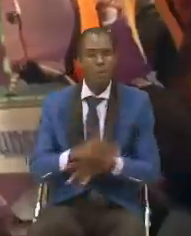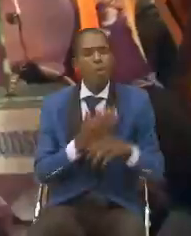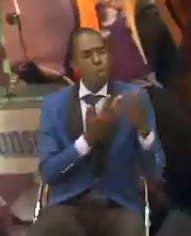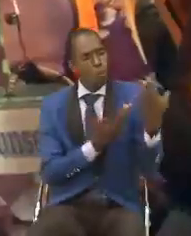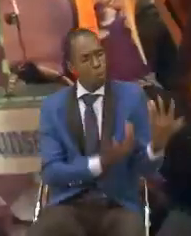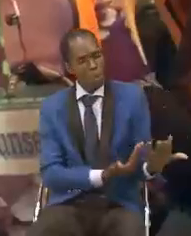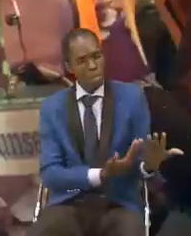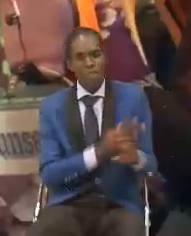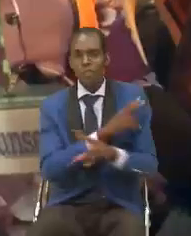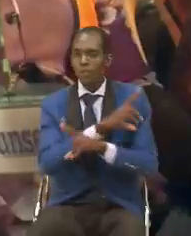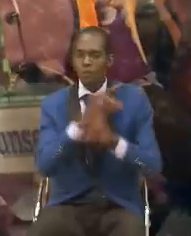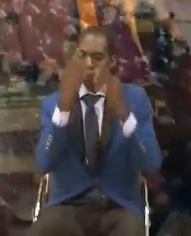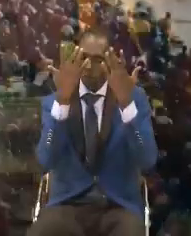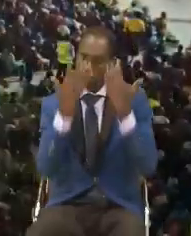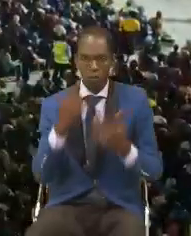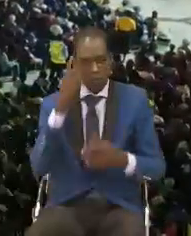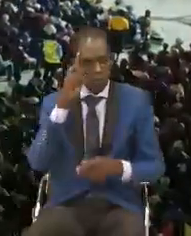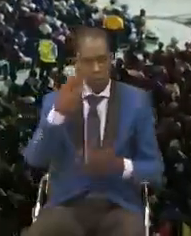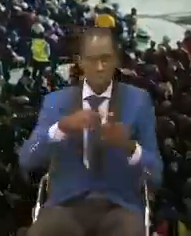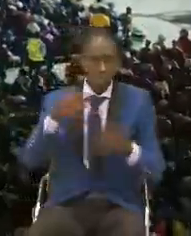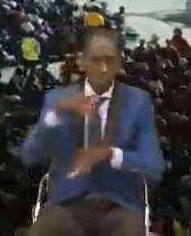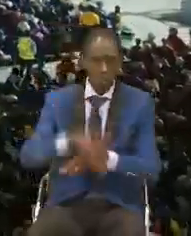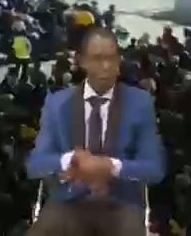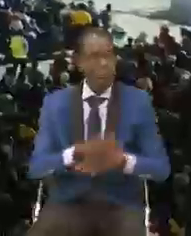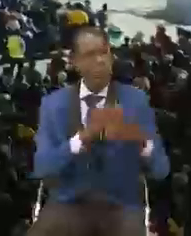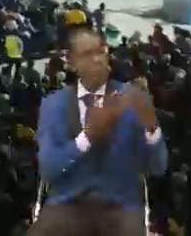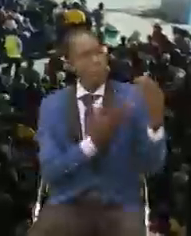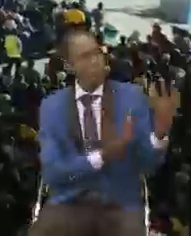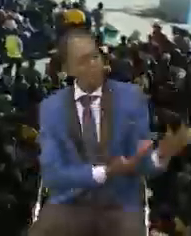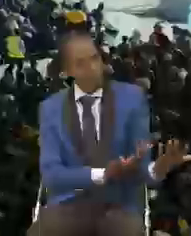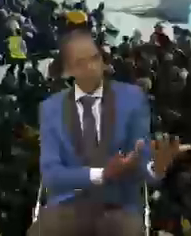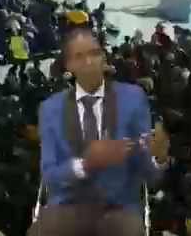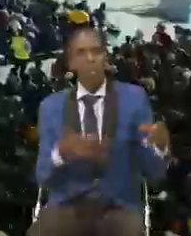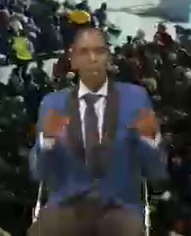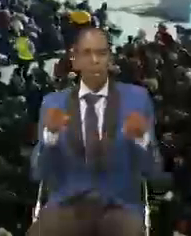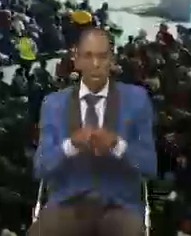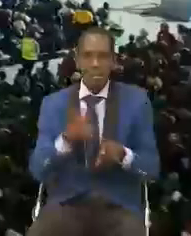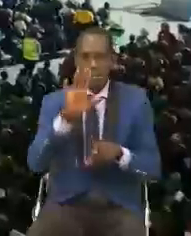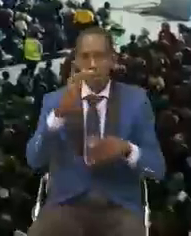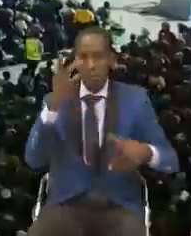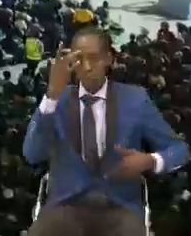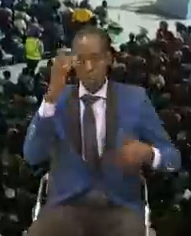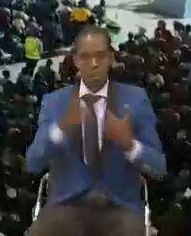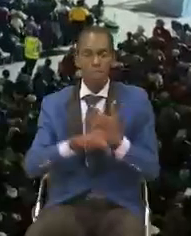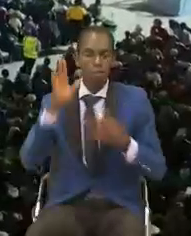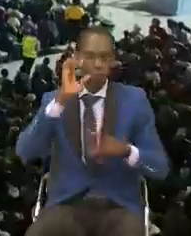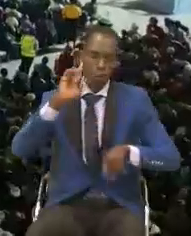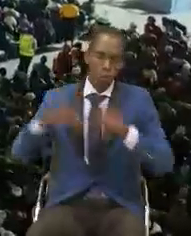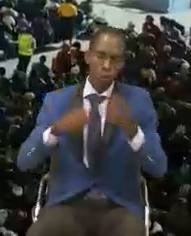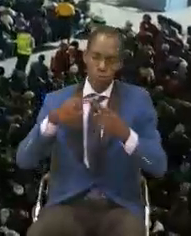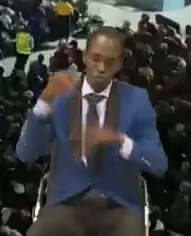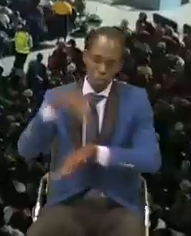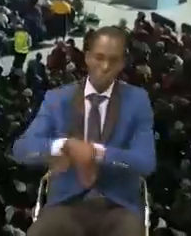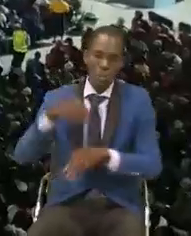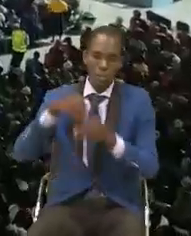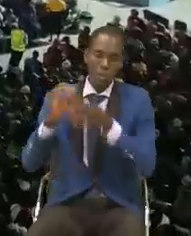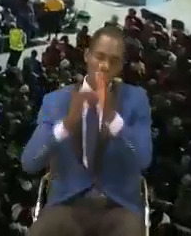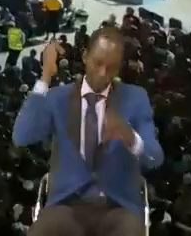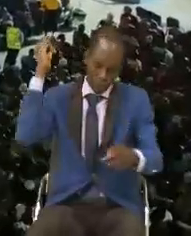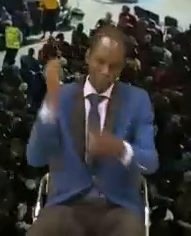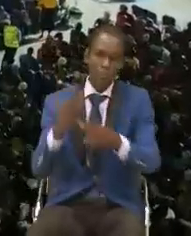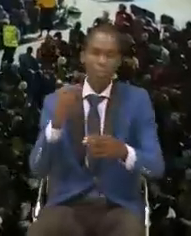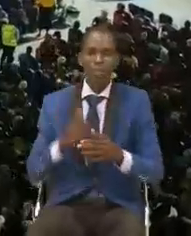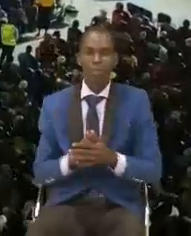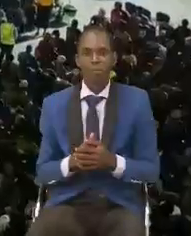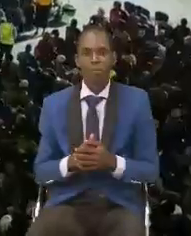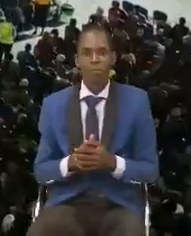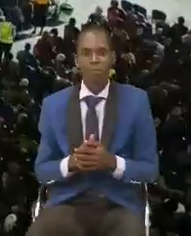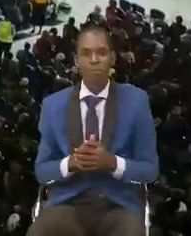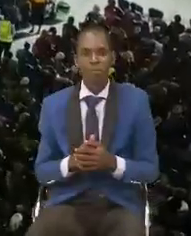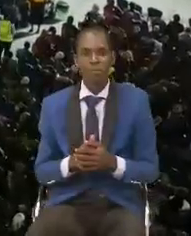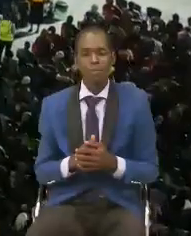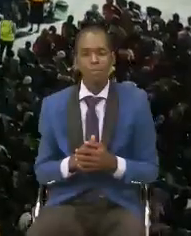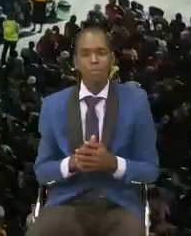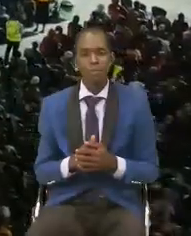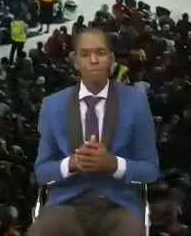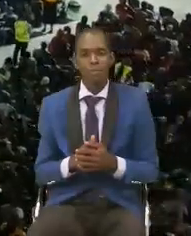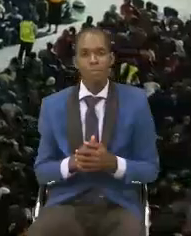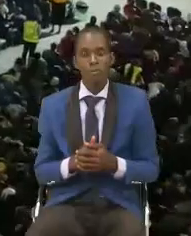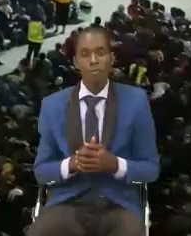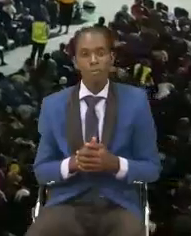no disappointment tonight which no sorrow tonight and your sickness will go tonight in jesus name